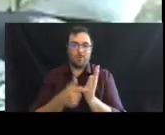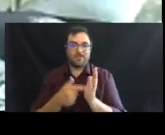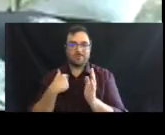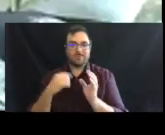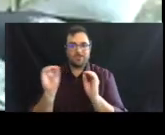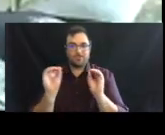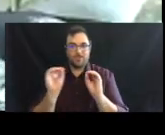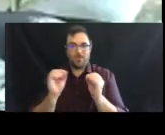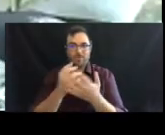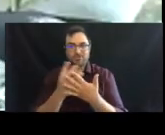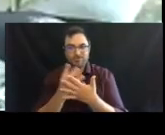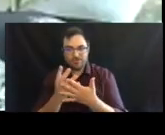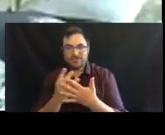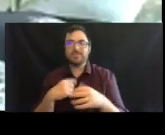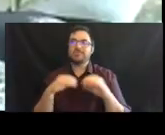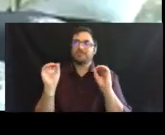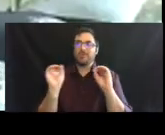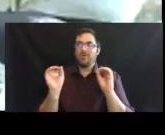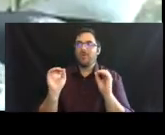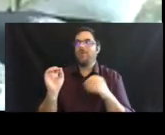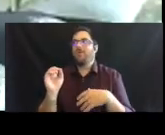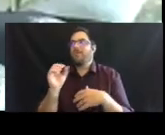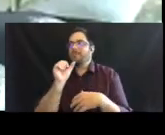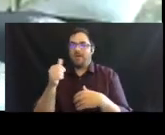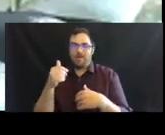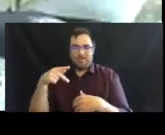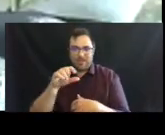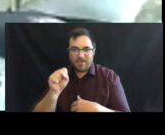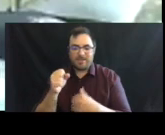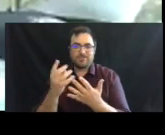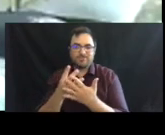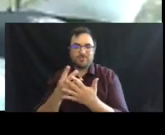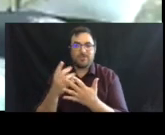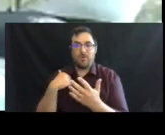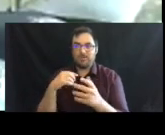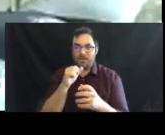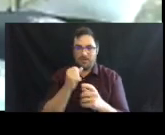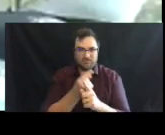and has not gotten timely and appropriate follow-up care then our loss to prevention